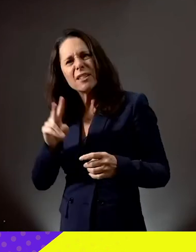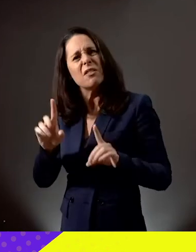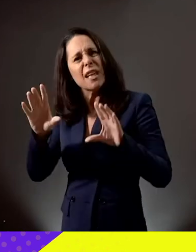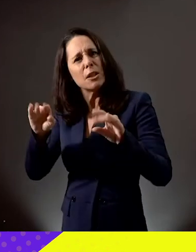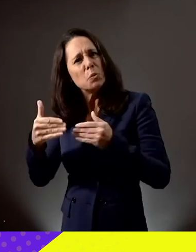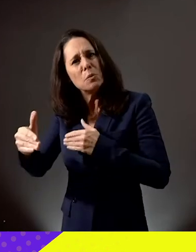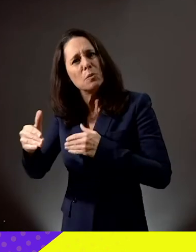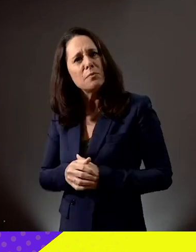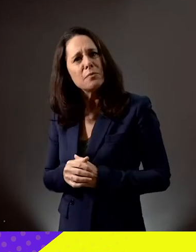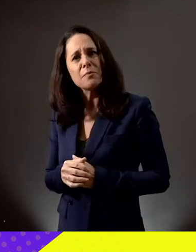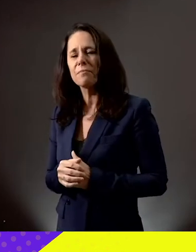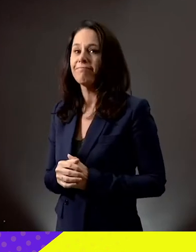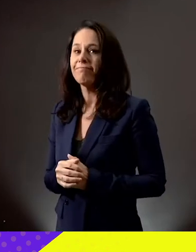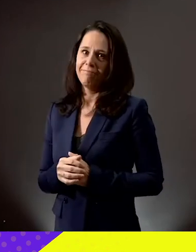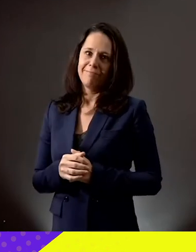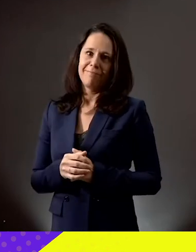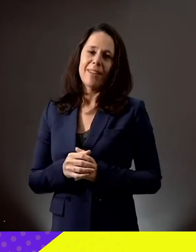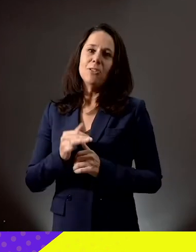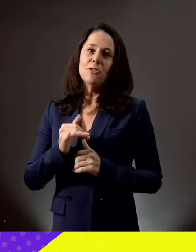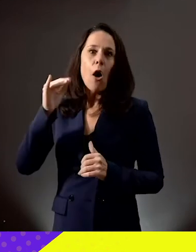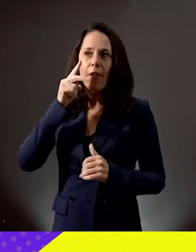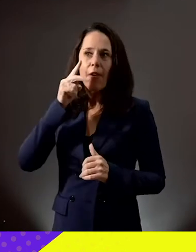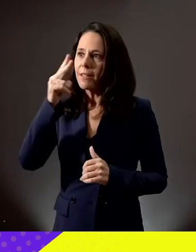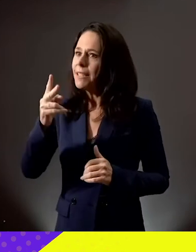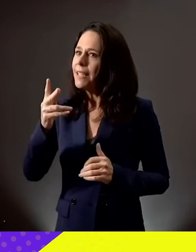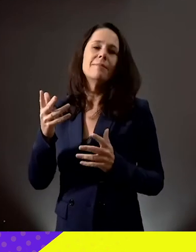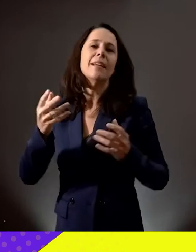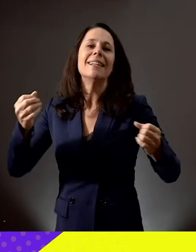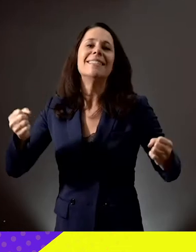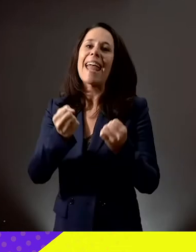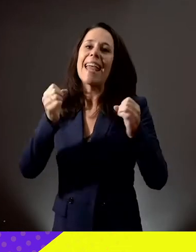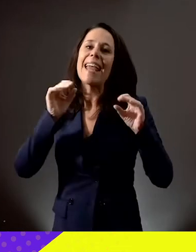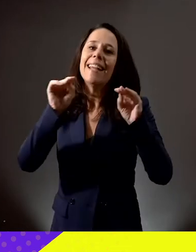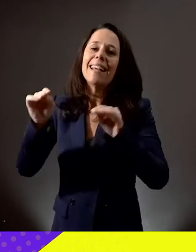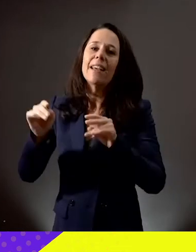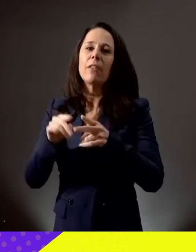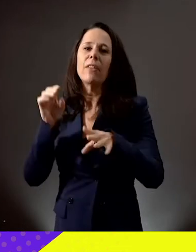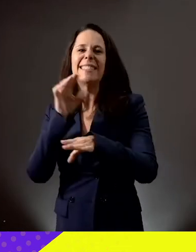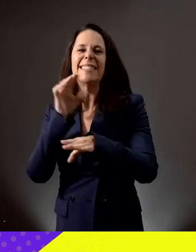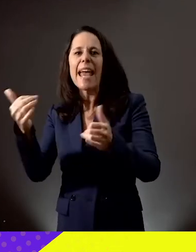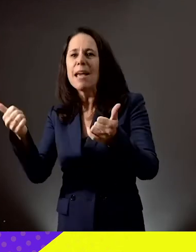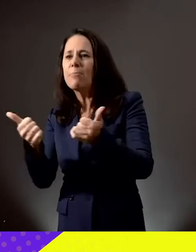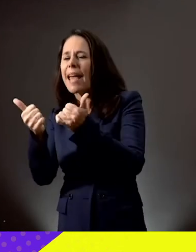I've seen trainings and an escape game about unconscious bias awareness.